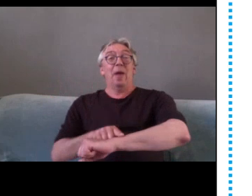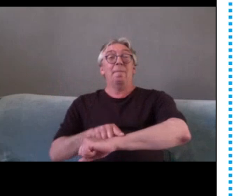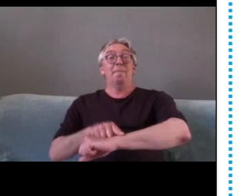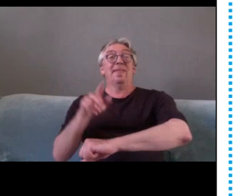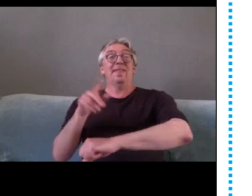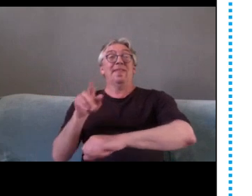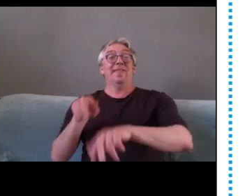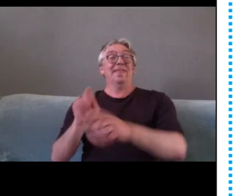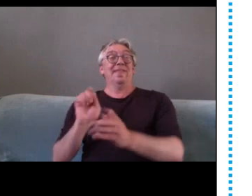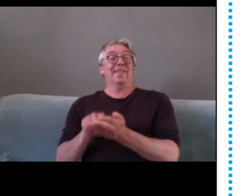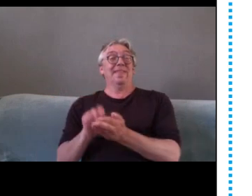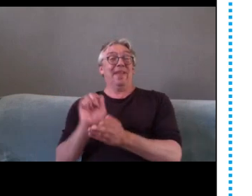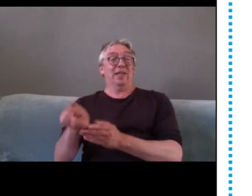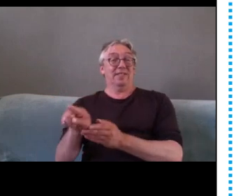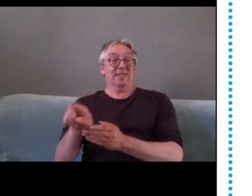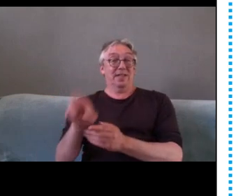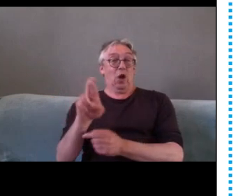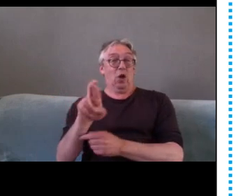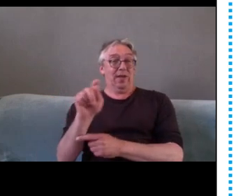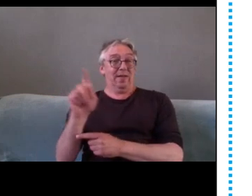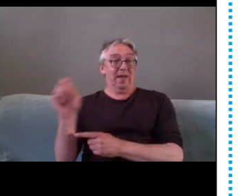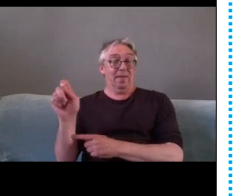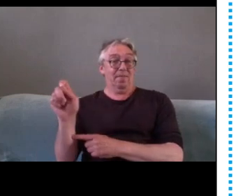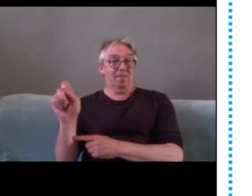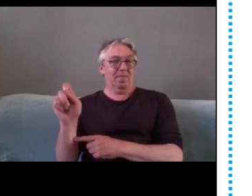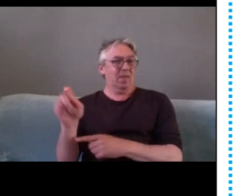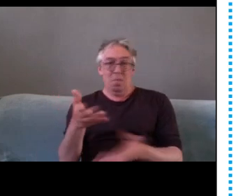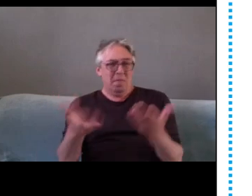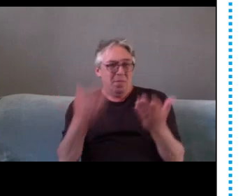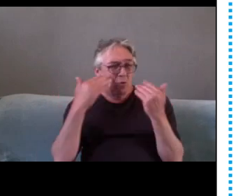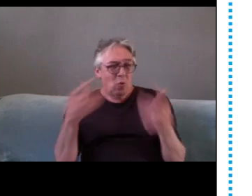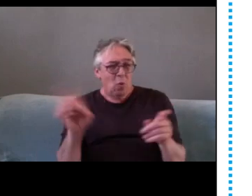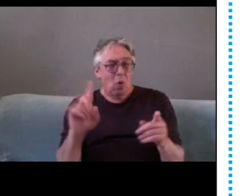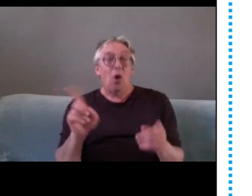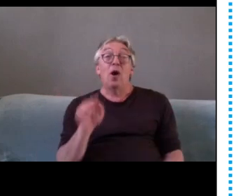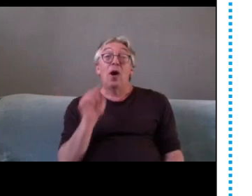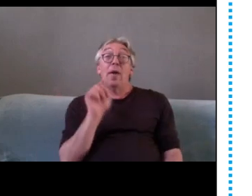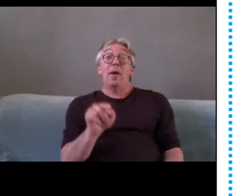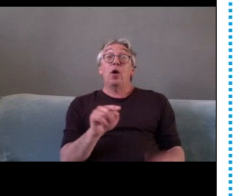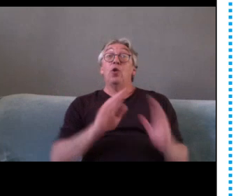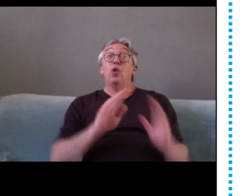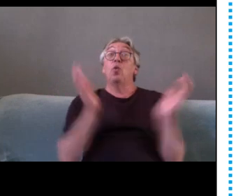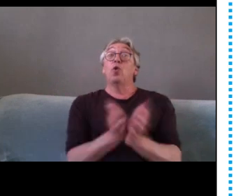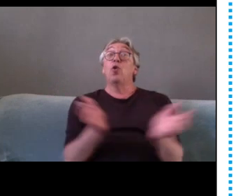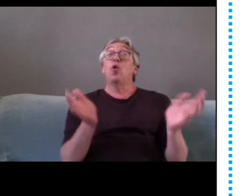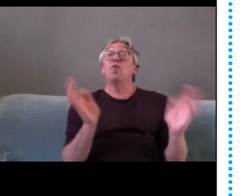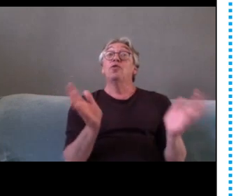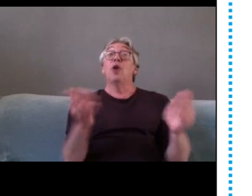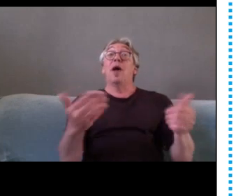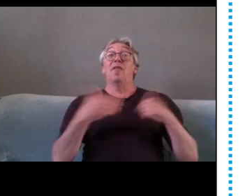Total conversation is a multimedia mode of communication in which you have video, you have audio